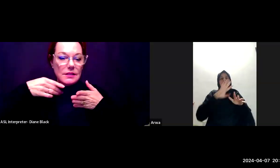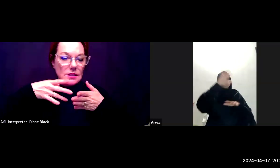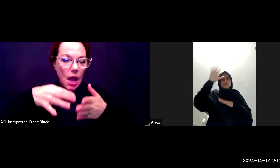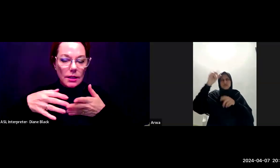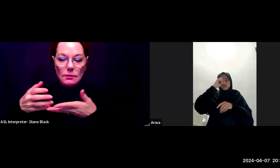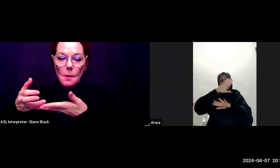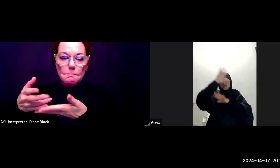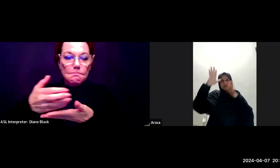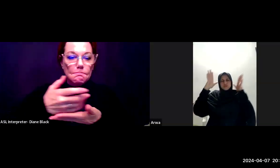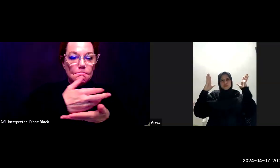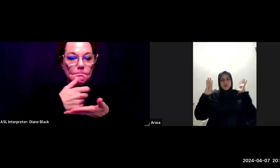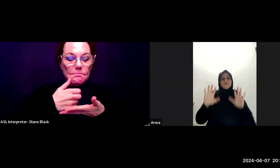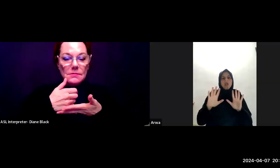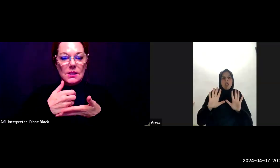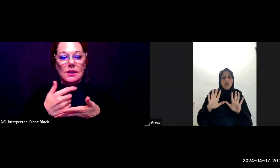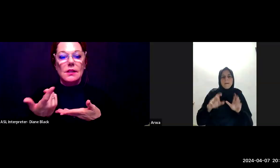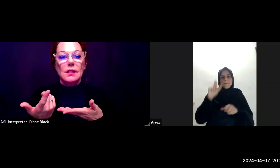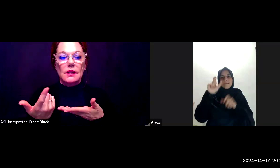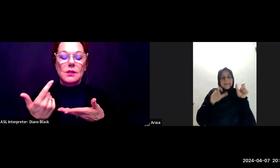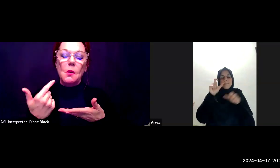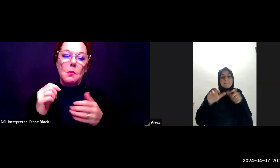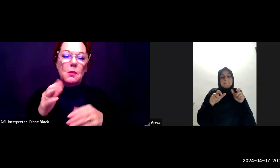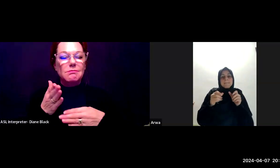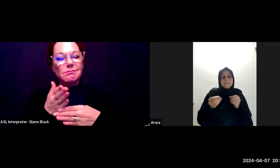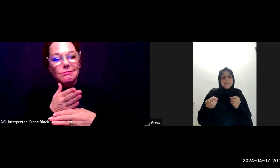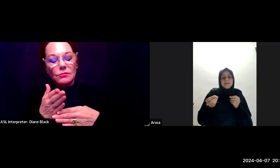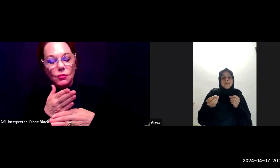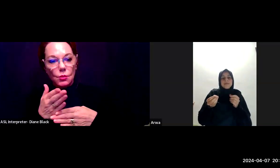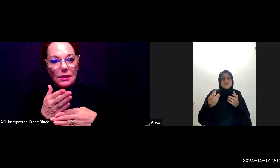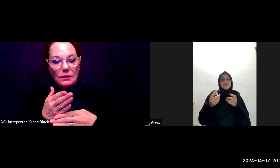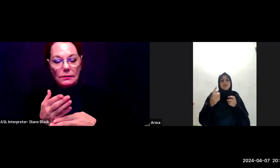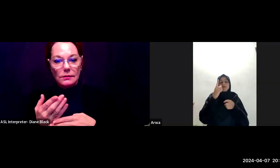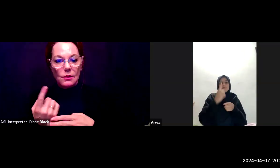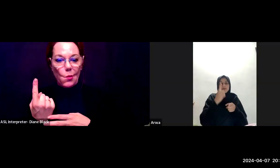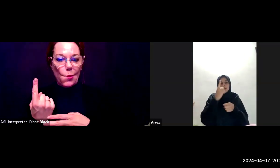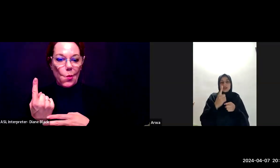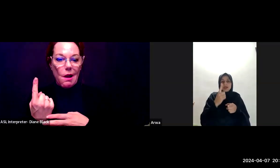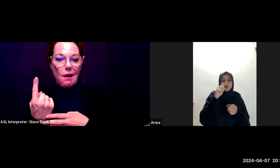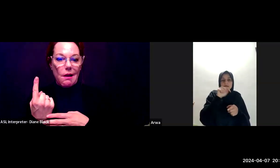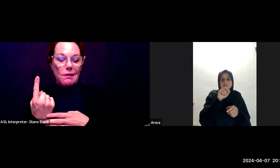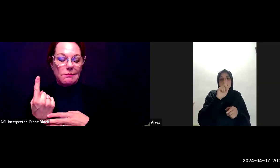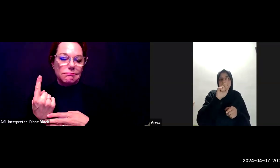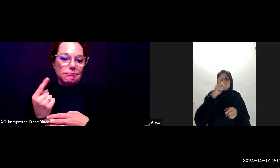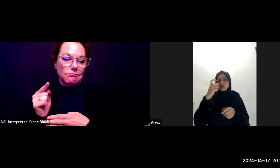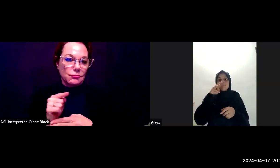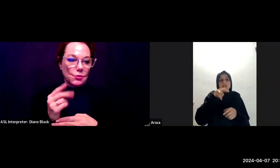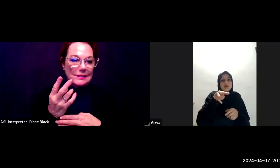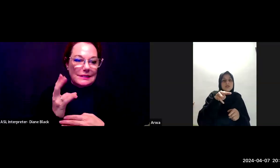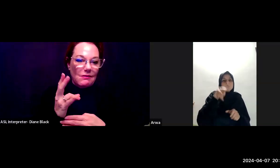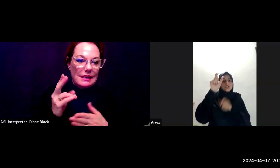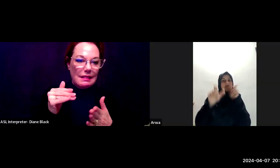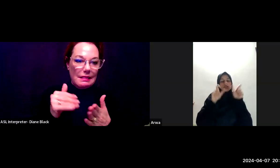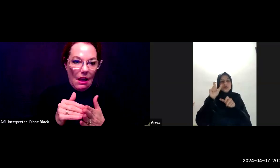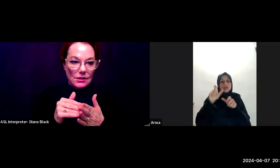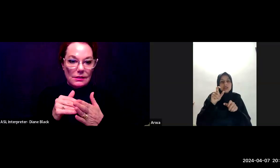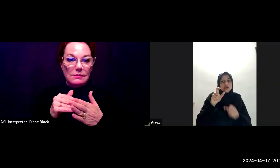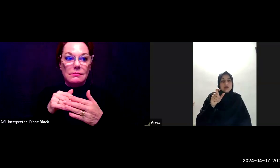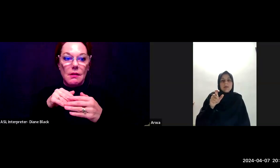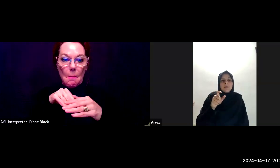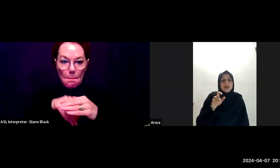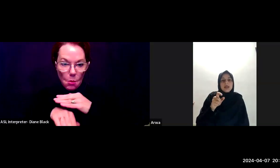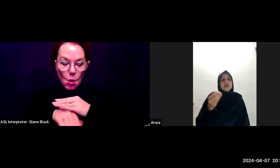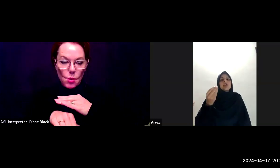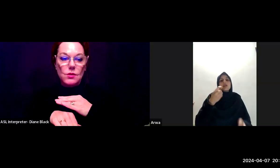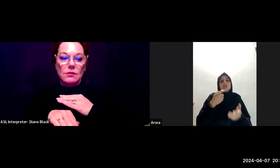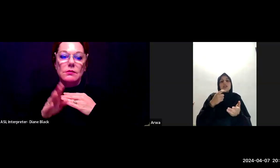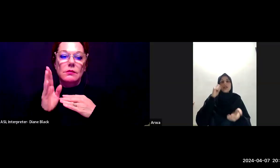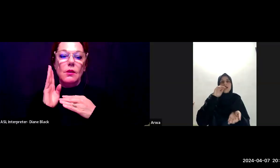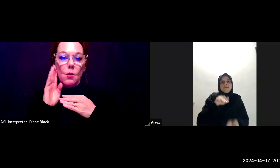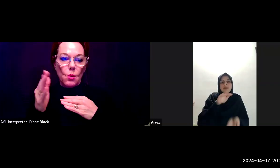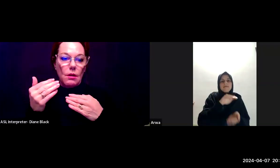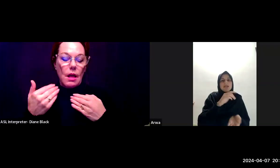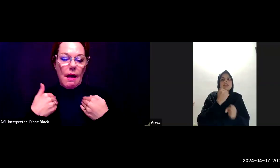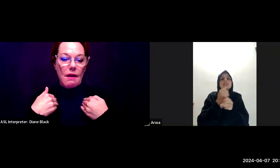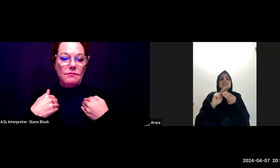generously say that between one in 17,000 births um would result in a child having Usher syndrome.